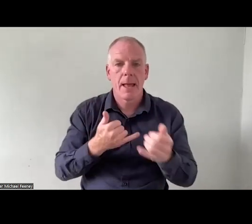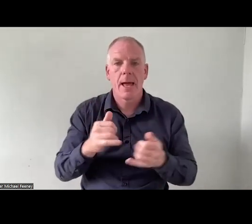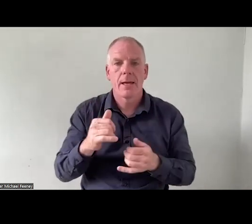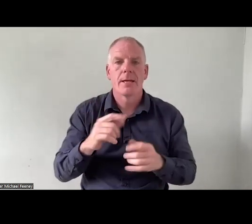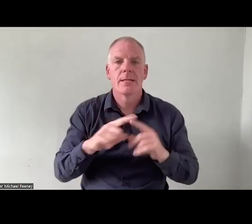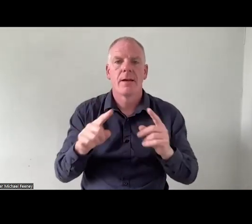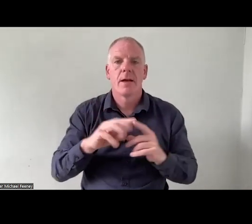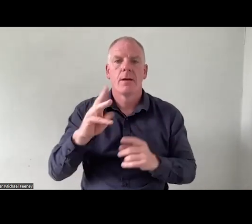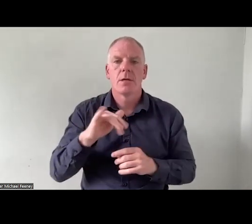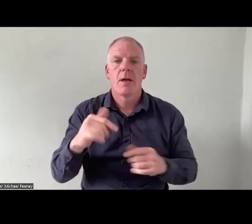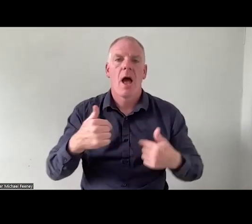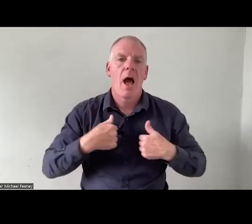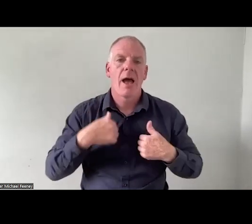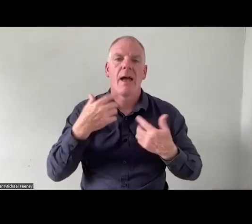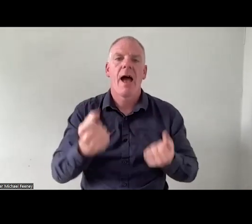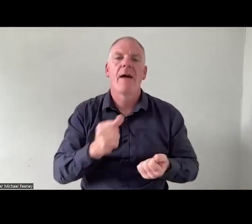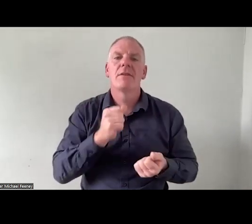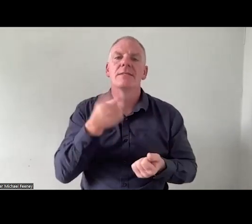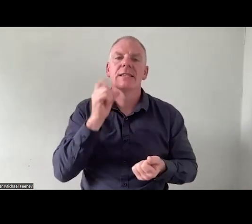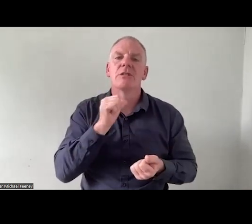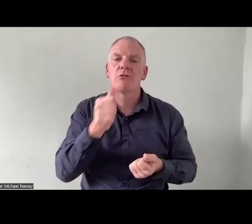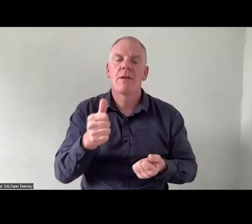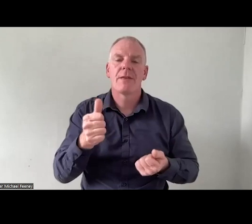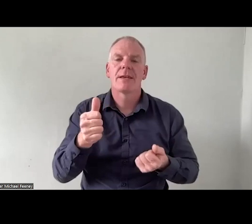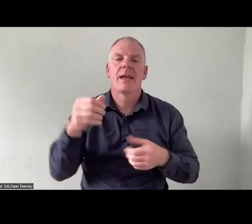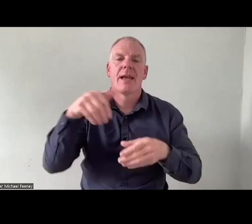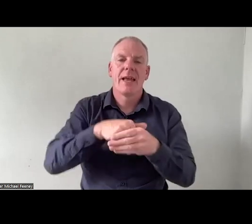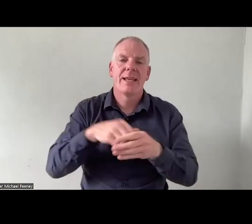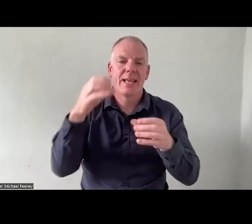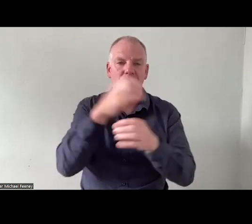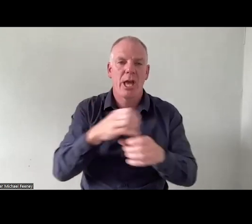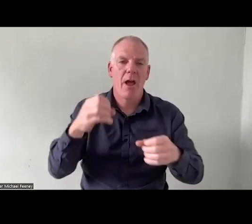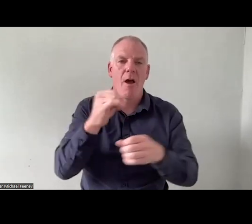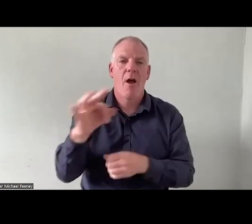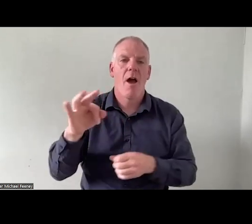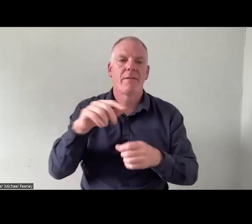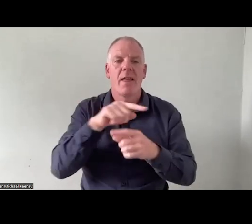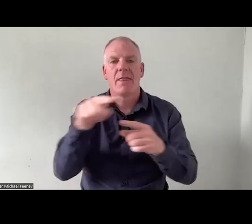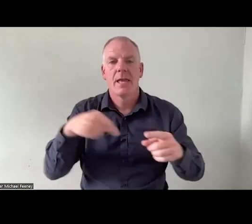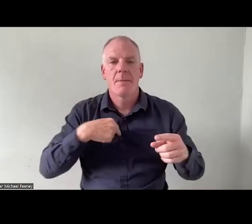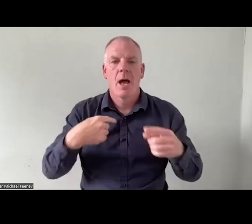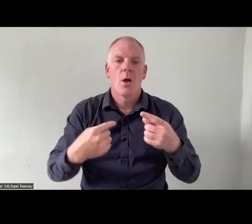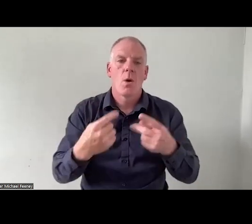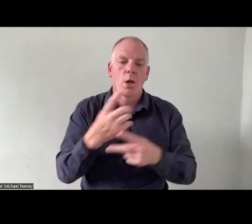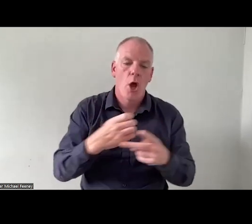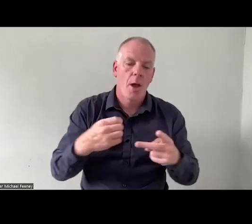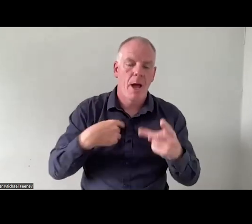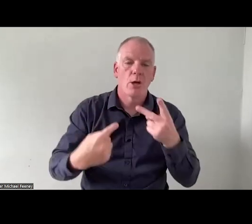"I have done nothing but in care of thee. Of thee, my dear one, thee, my daughter, "who art ignorant of what thou art..." et cetera.